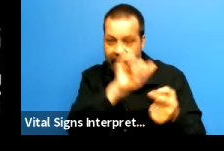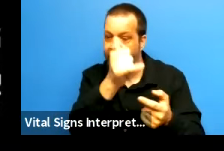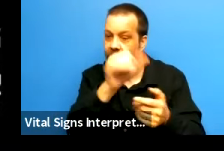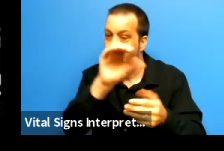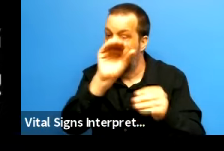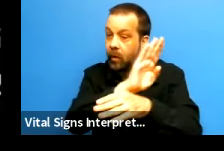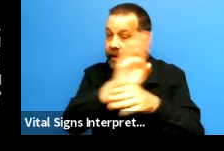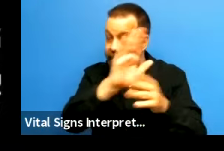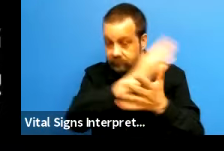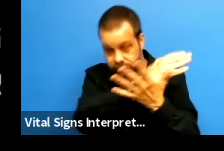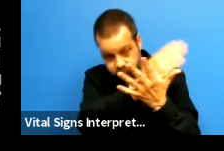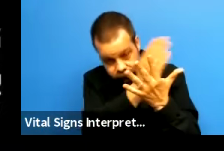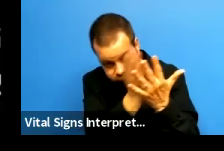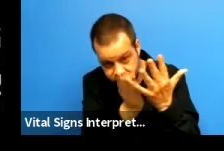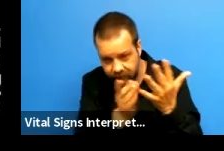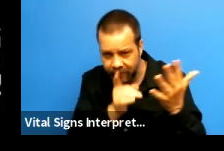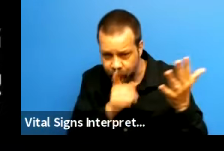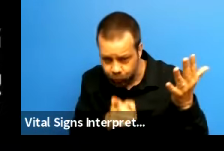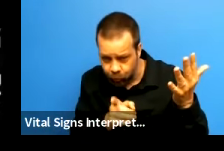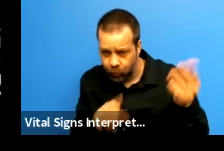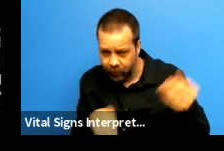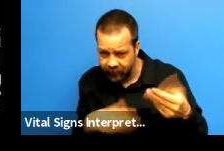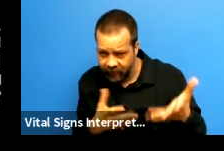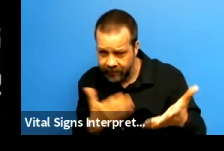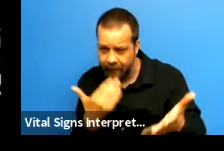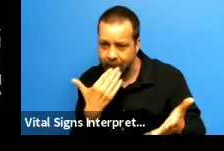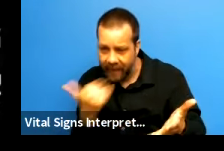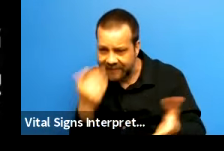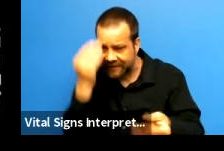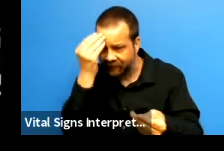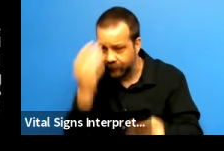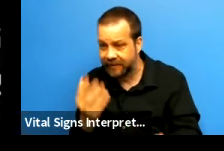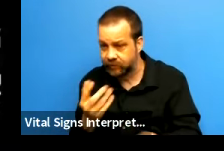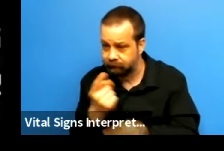to ensure that we were providing the best information available.